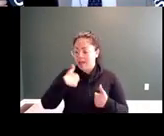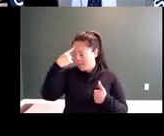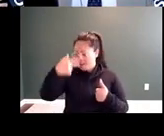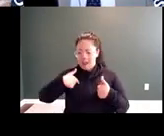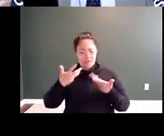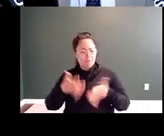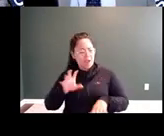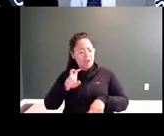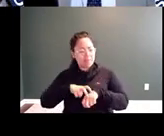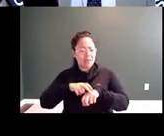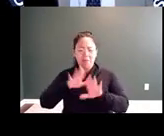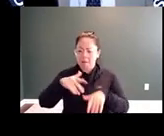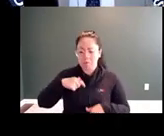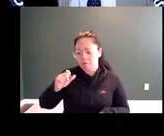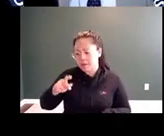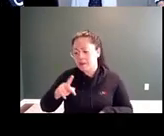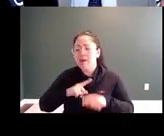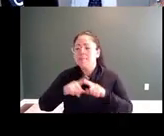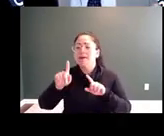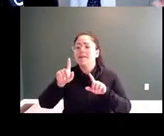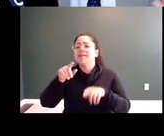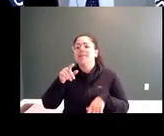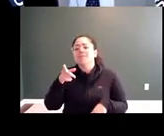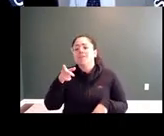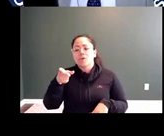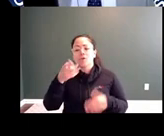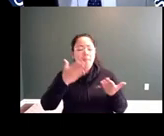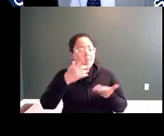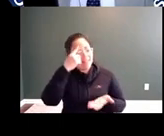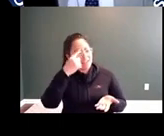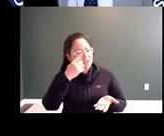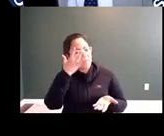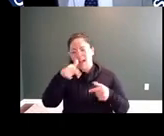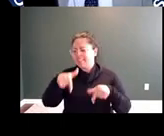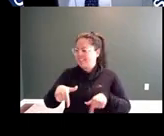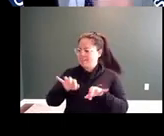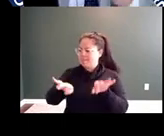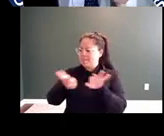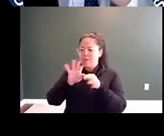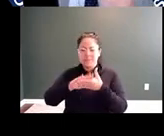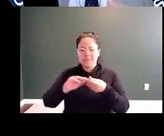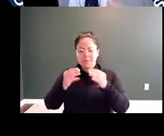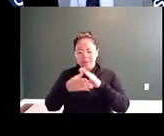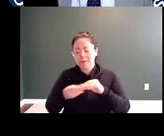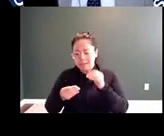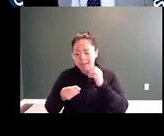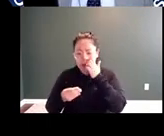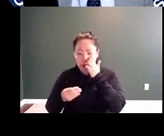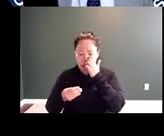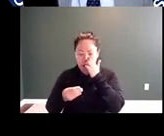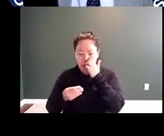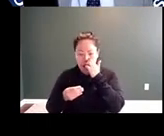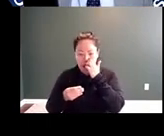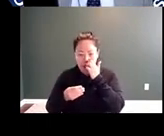well, Brien, why are we talking about this great story? But why are we talking about this at an EEOC webinar?